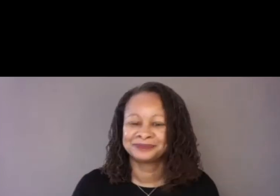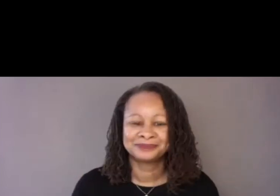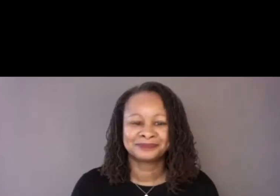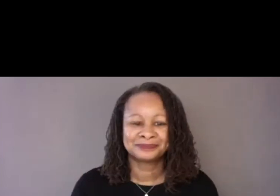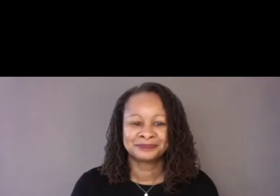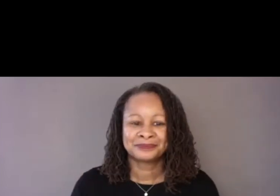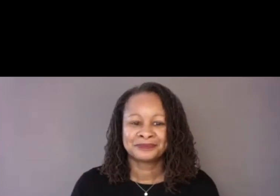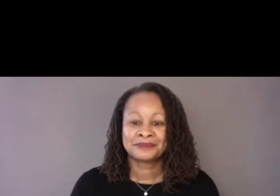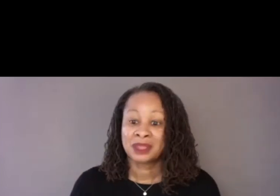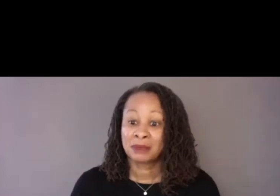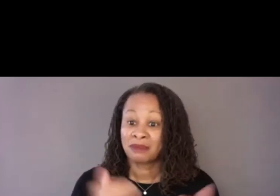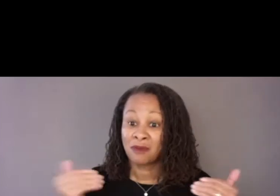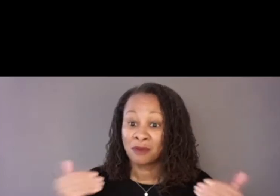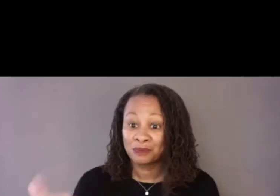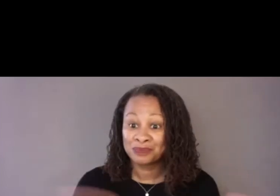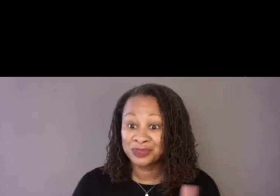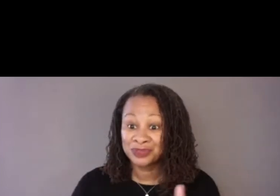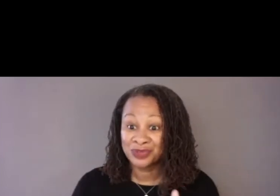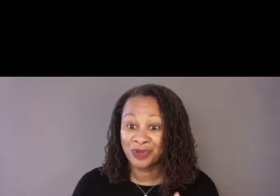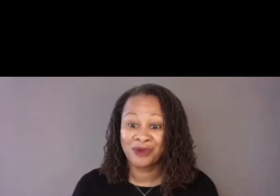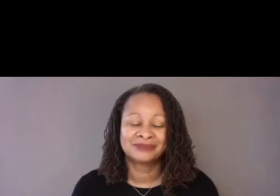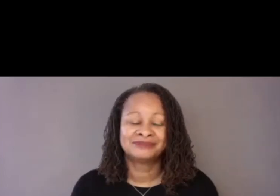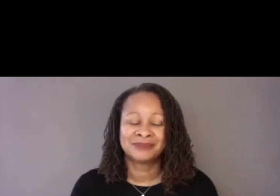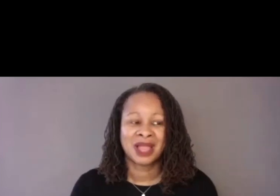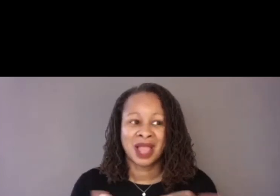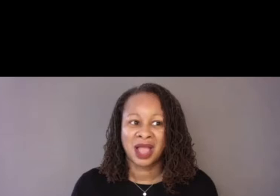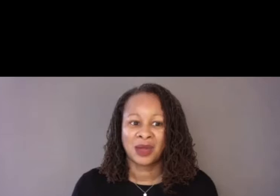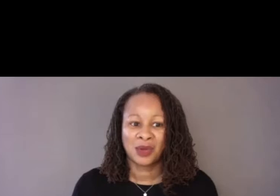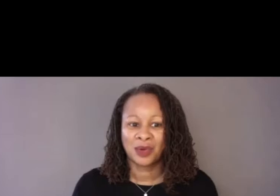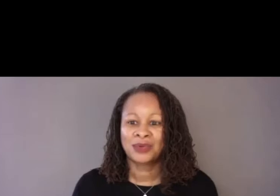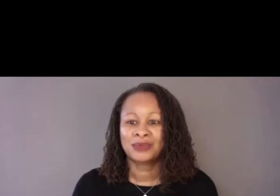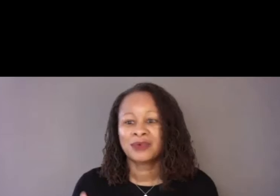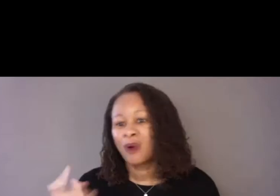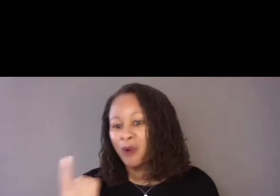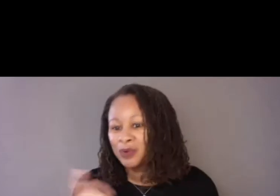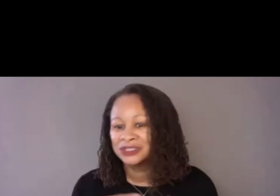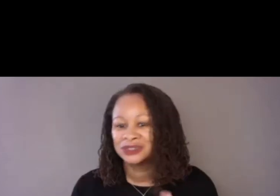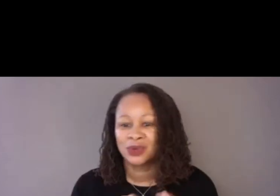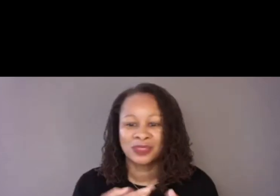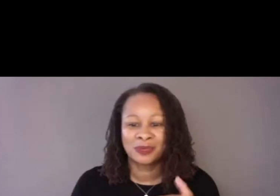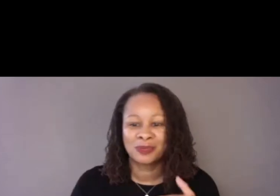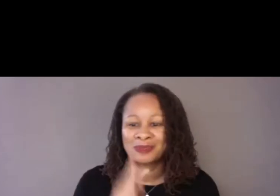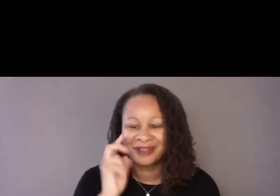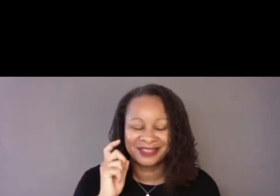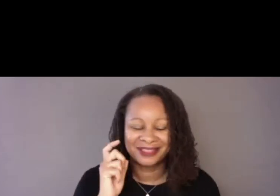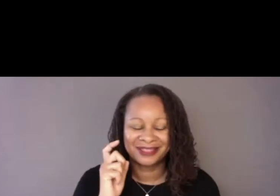Before we begin, I would like to start as always with a brief land acknowledgement.